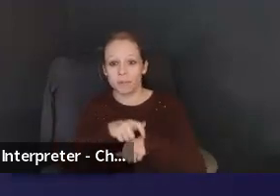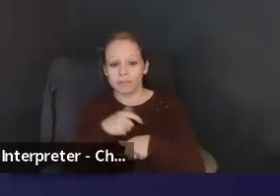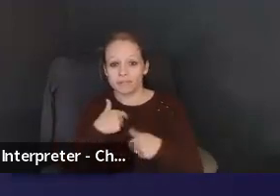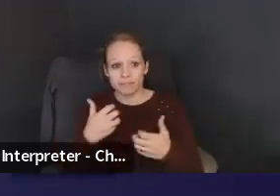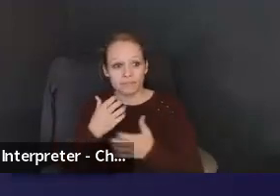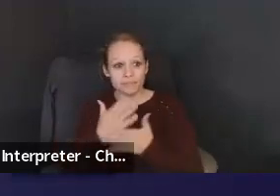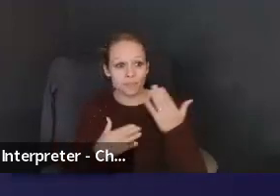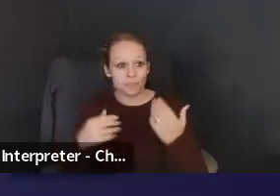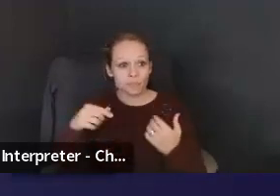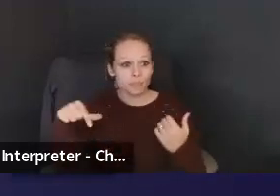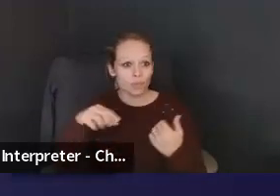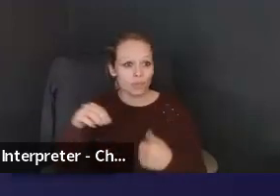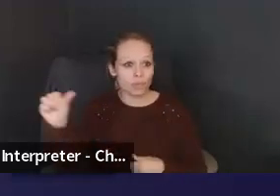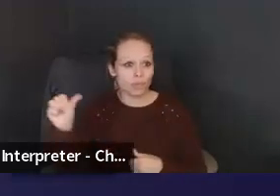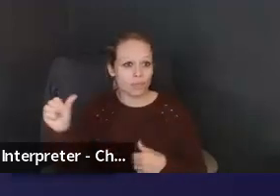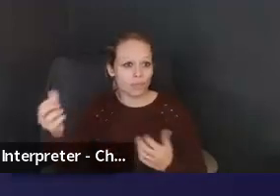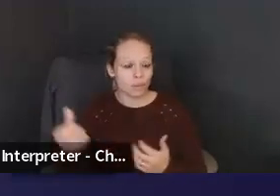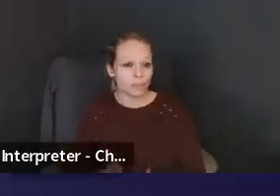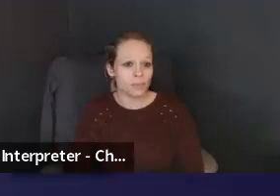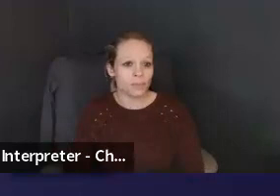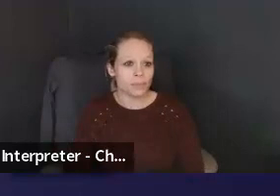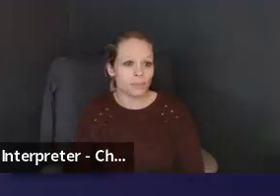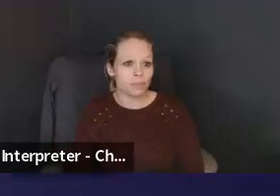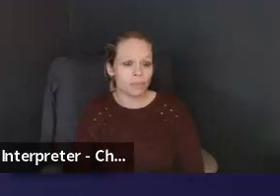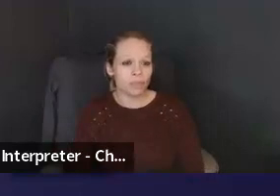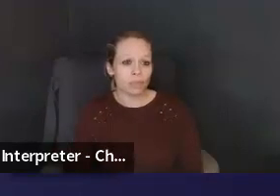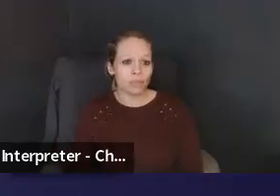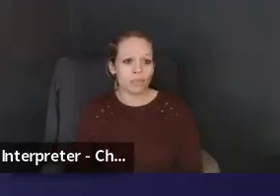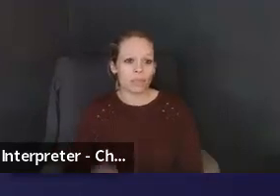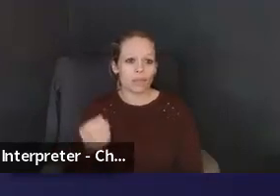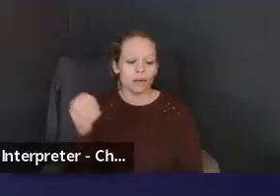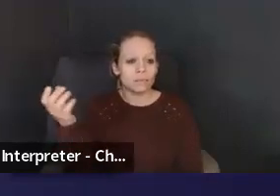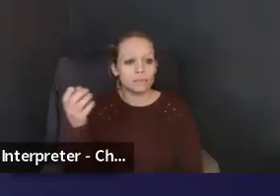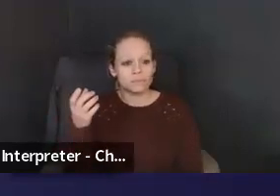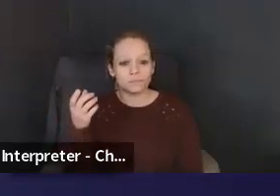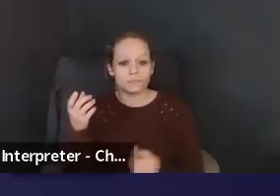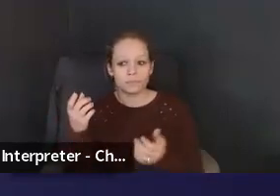few questions. Do we have any in the chat at this time? Dr. Bower: We do not have any questions in